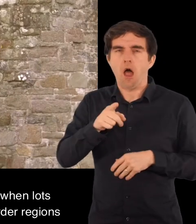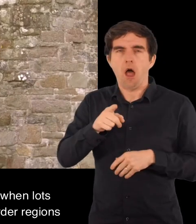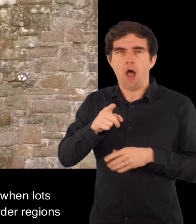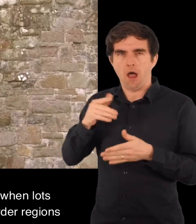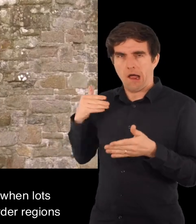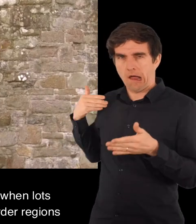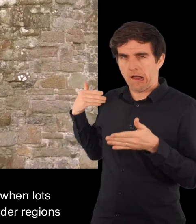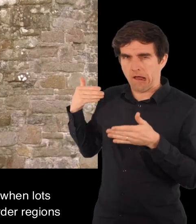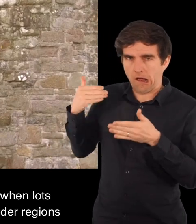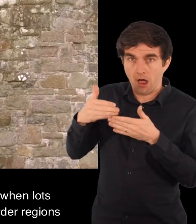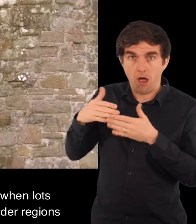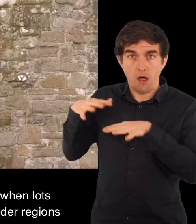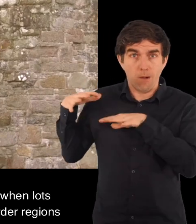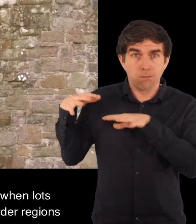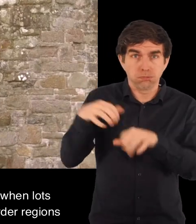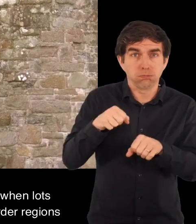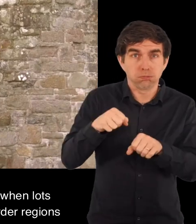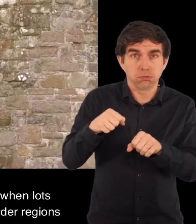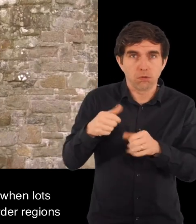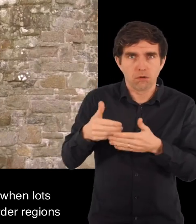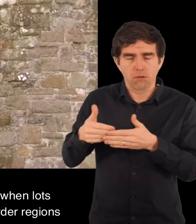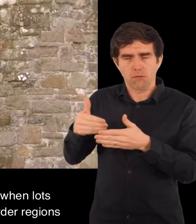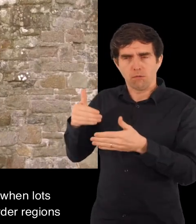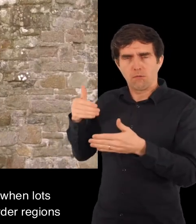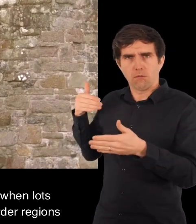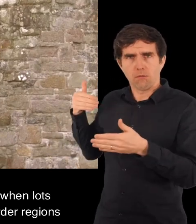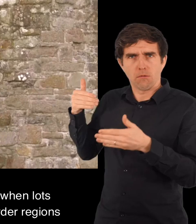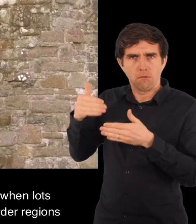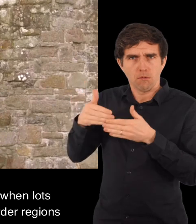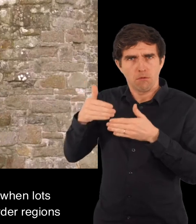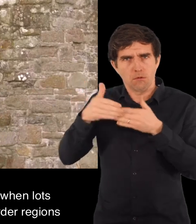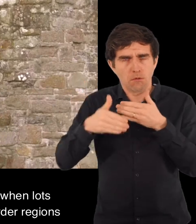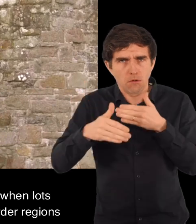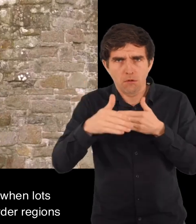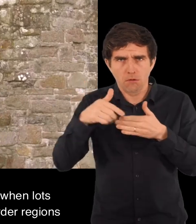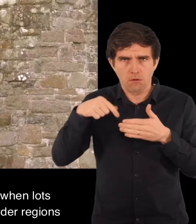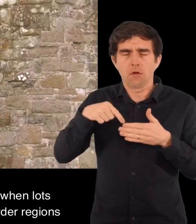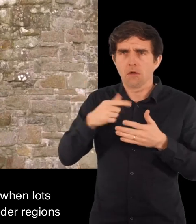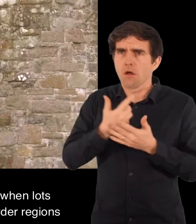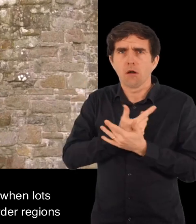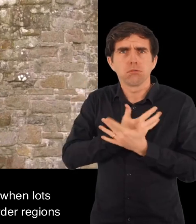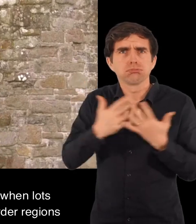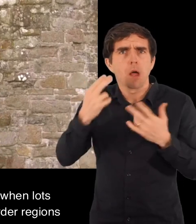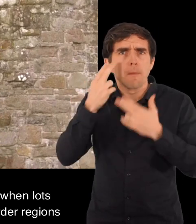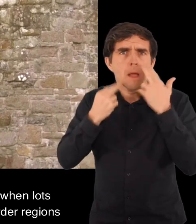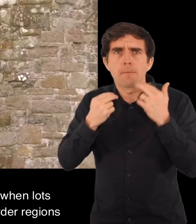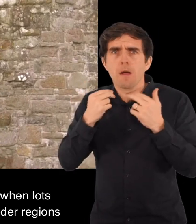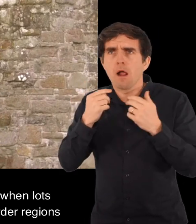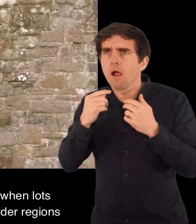time, brings you into the period when lots of people came here from the border regions